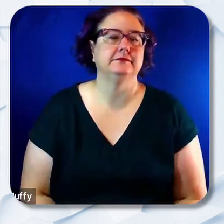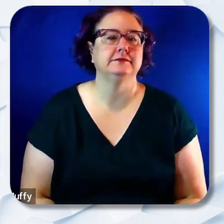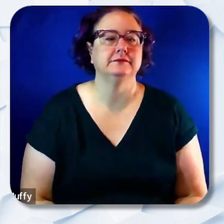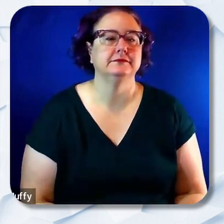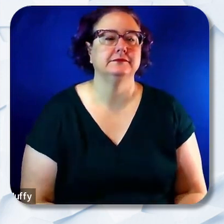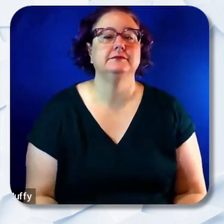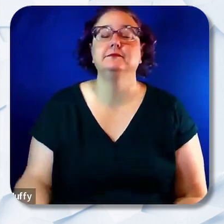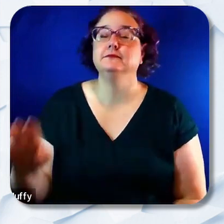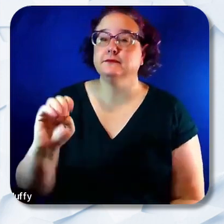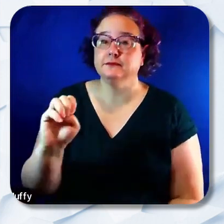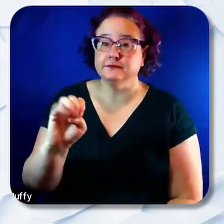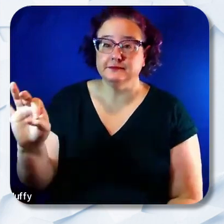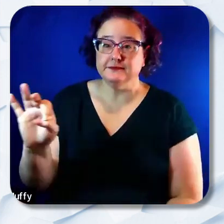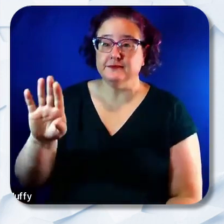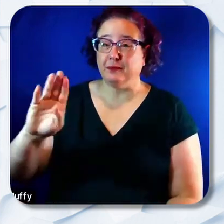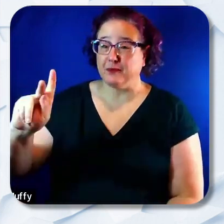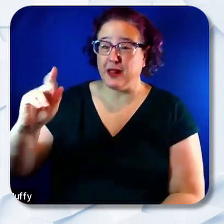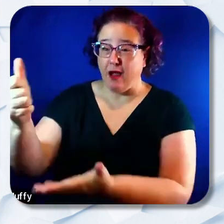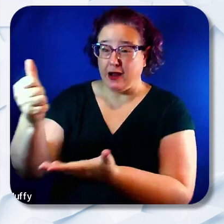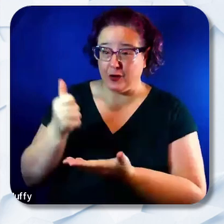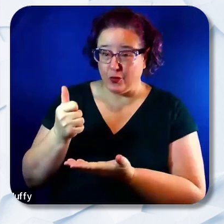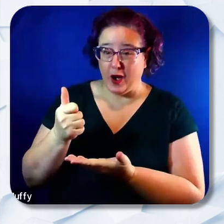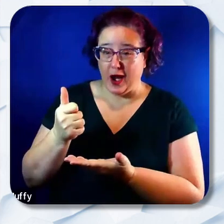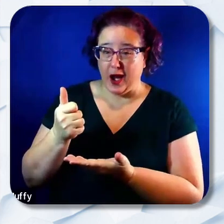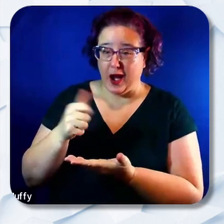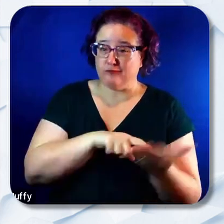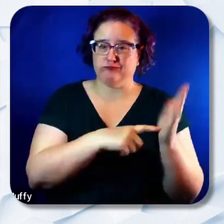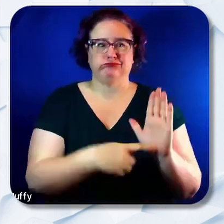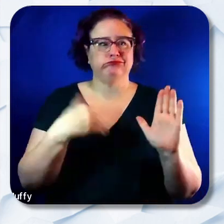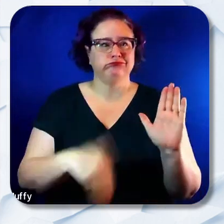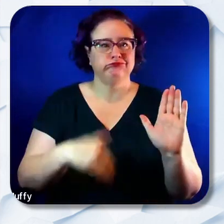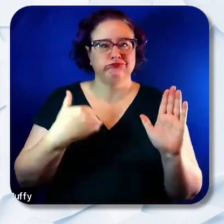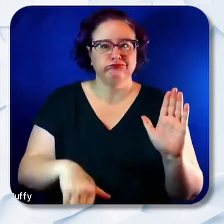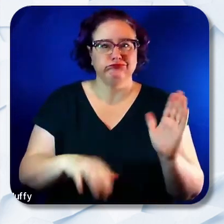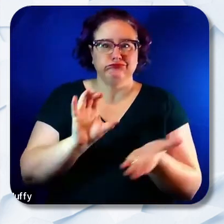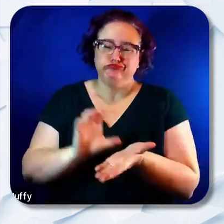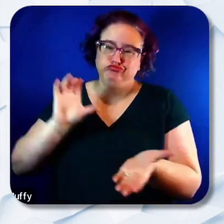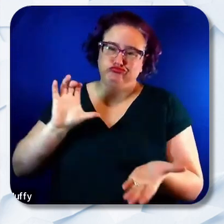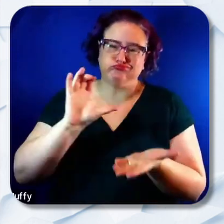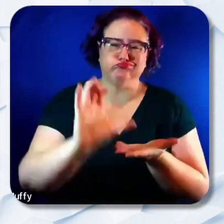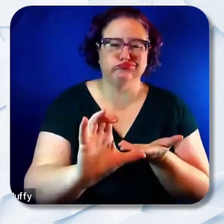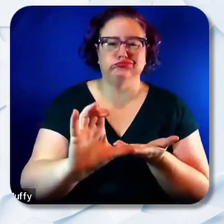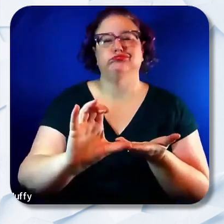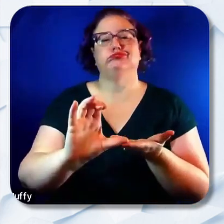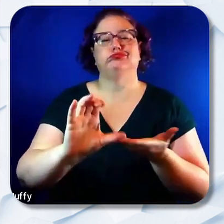The EEF Block Grant represents an unprecedented investment in California's educator workforce.